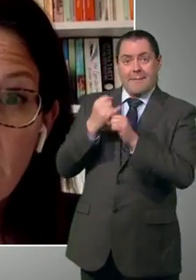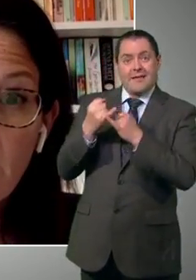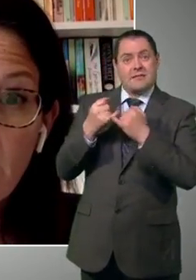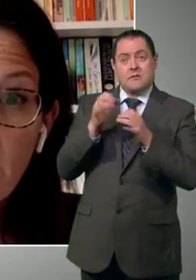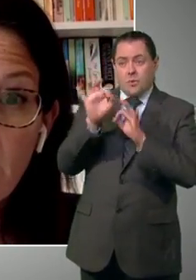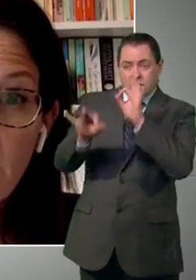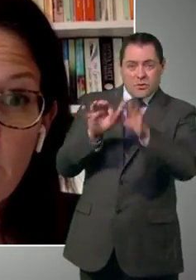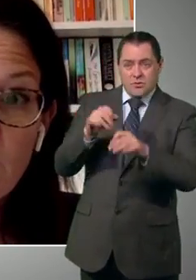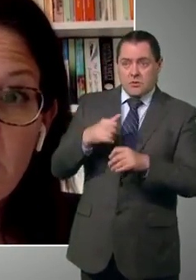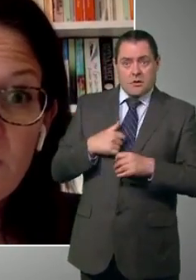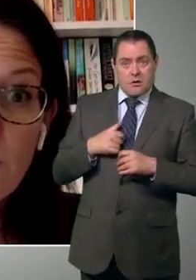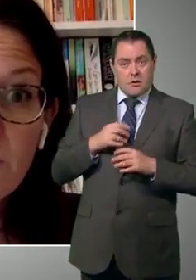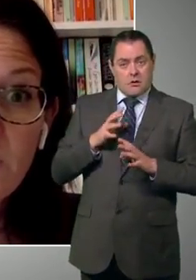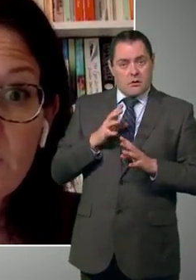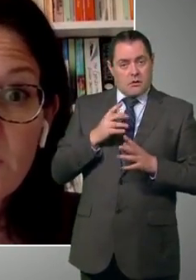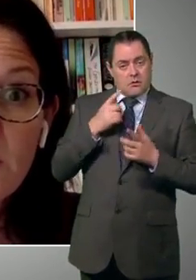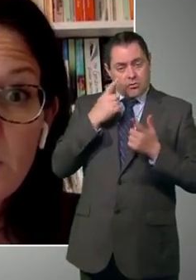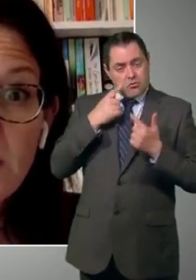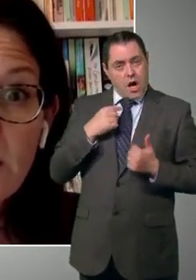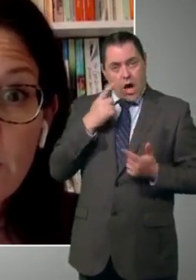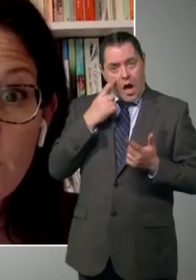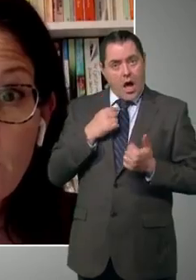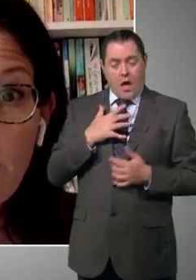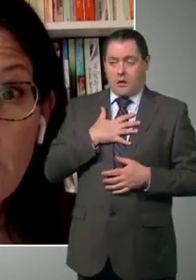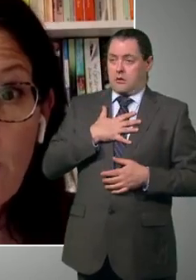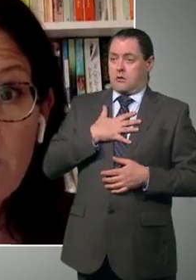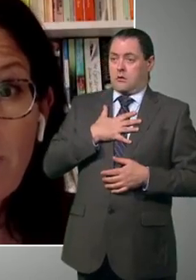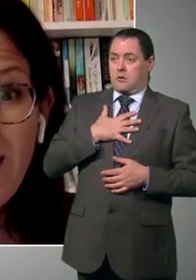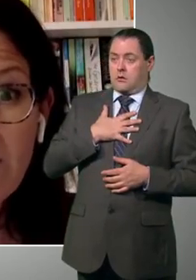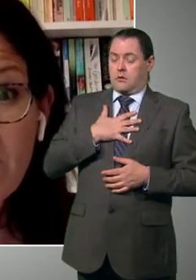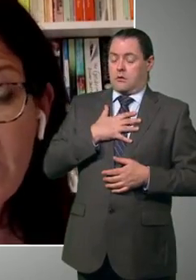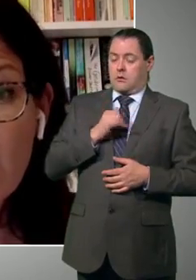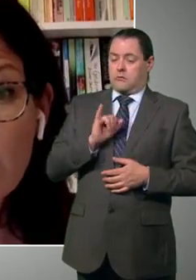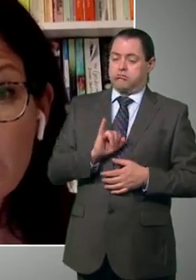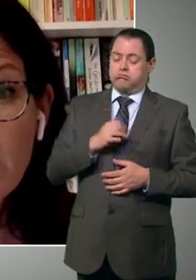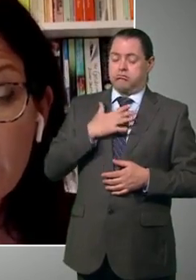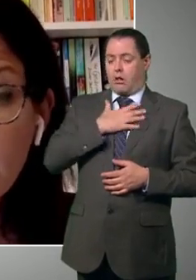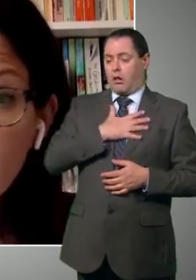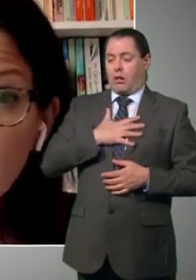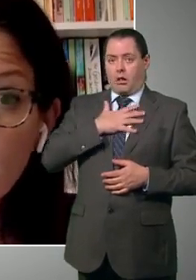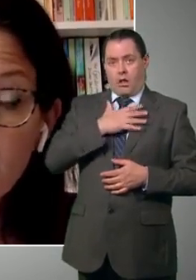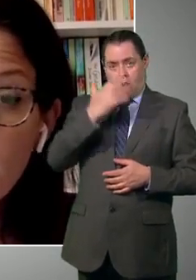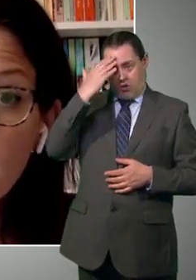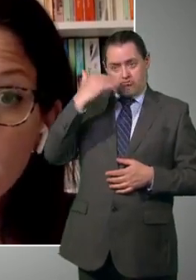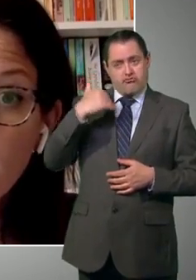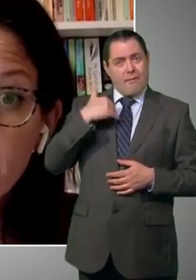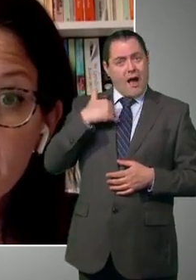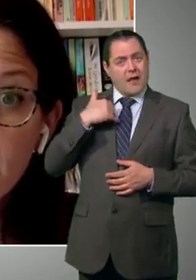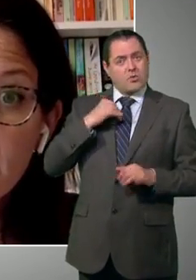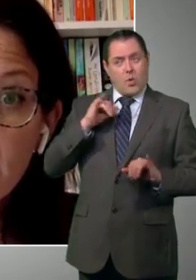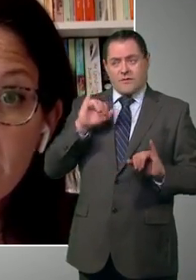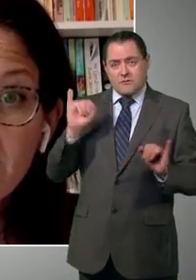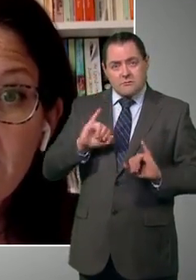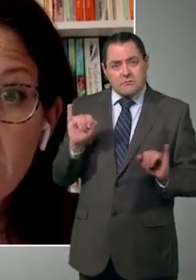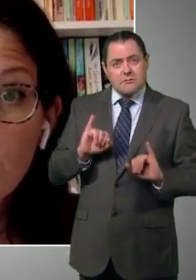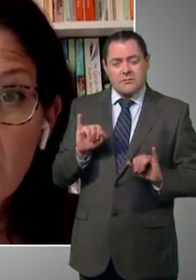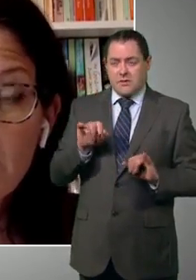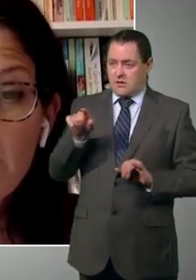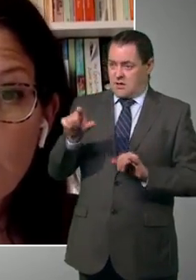one crying because it reminds you of the disaster, particularly when he was talking about not having a plan for care homes and I've lost